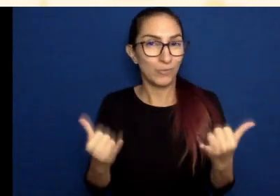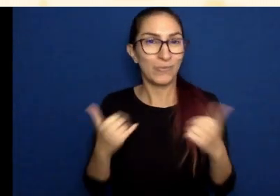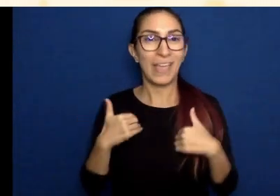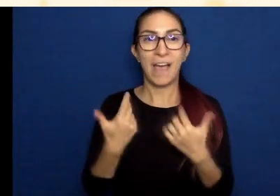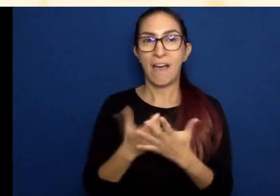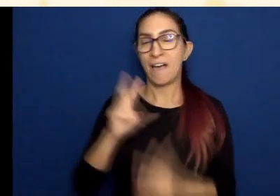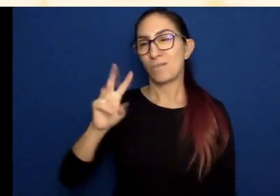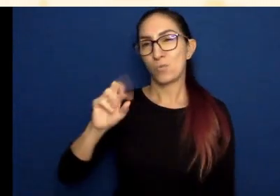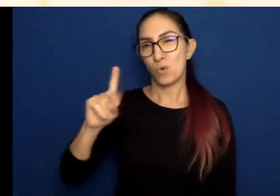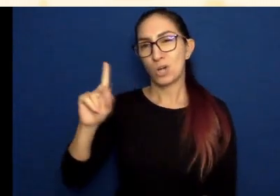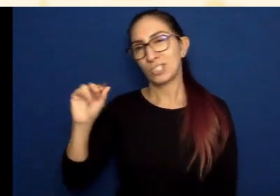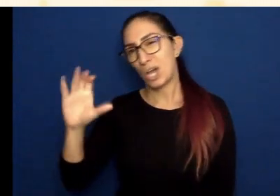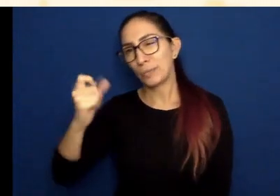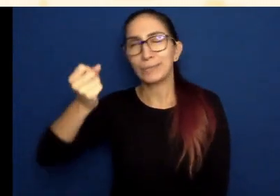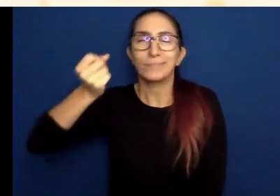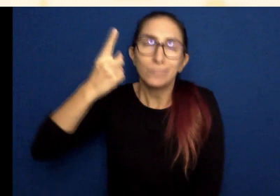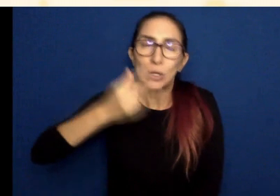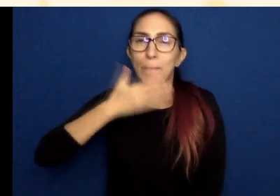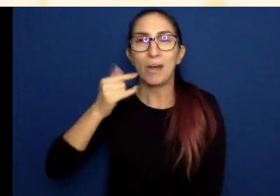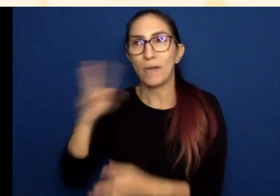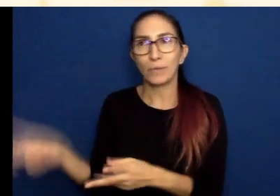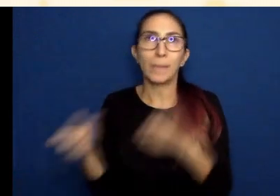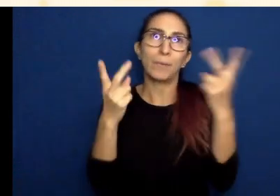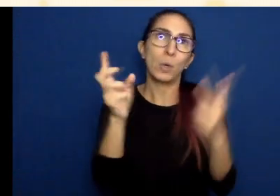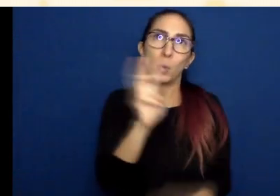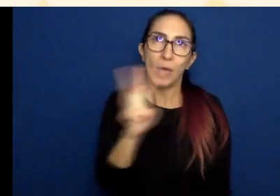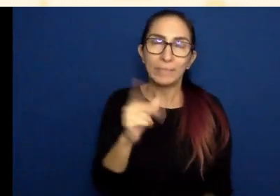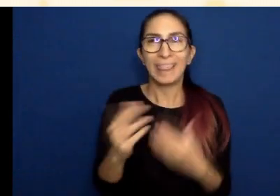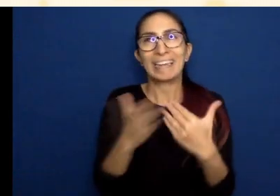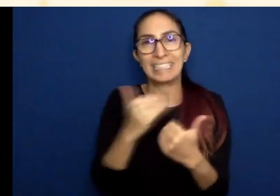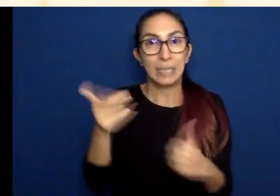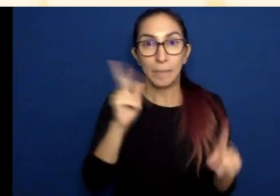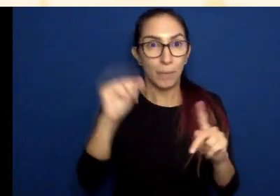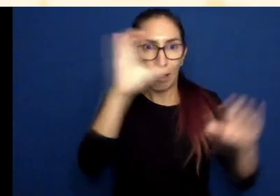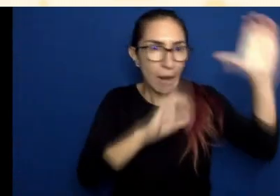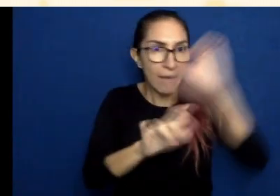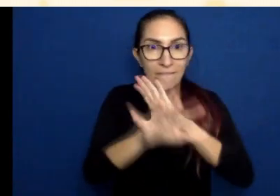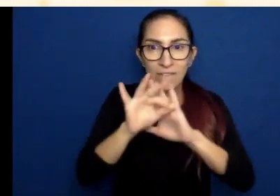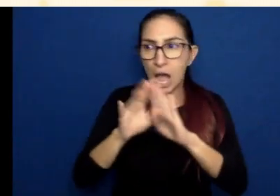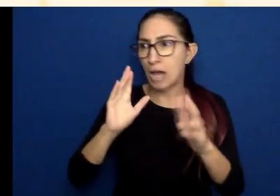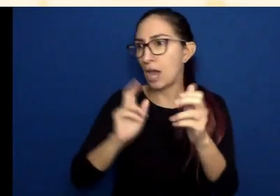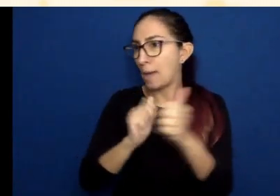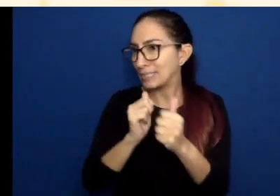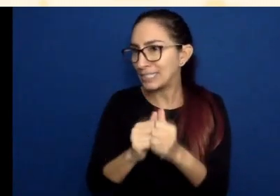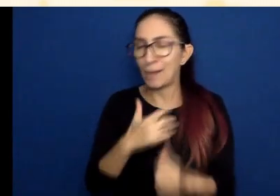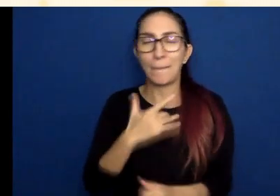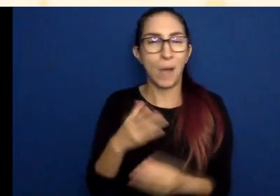to be a website, which is easily searchable, easily updated, more likely to be used, and more accessible.